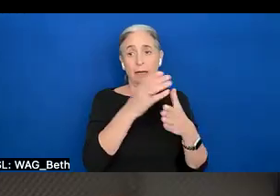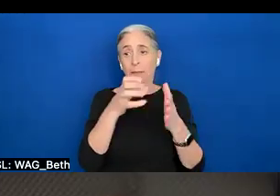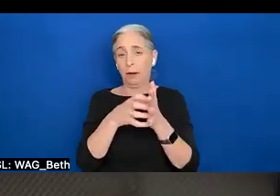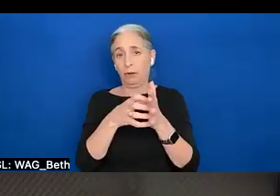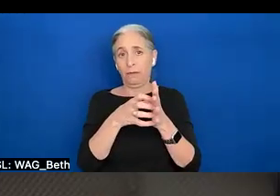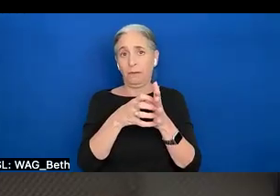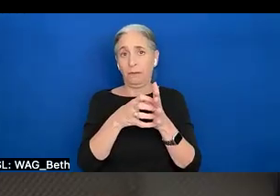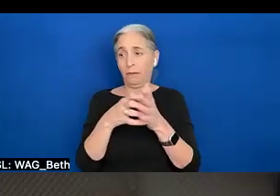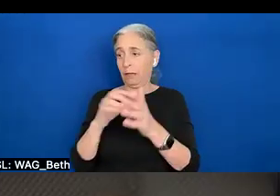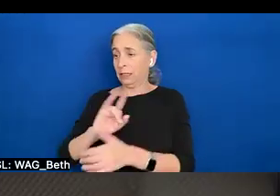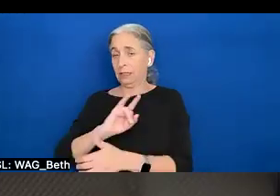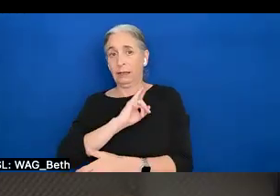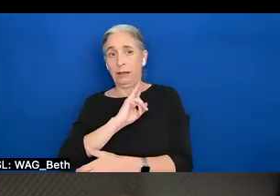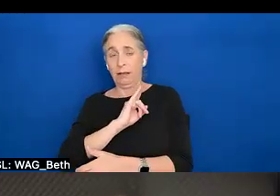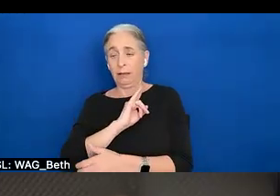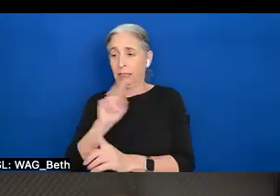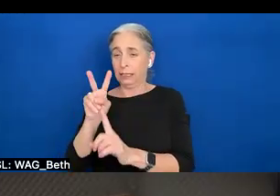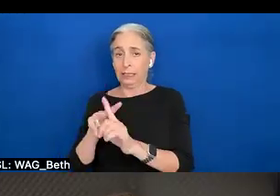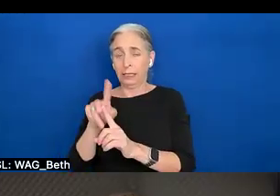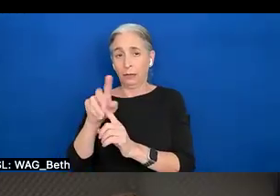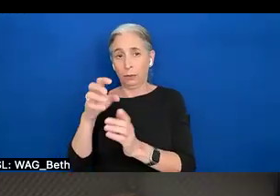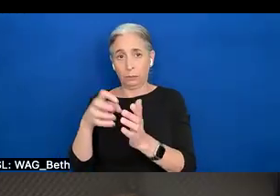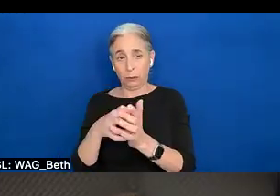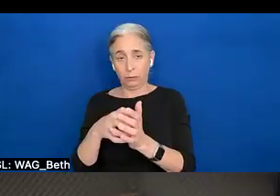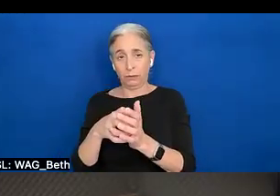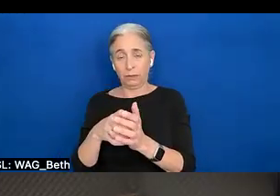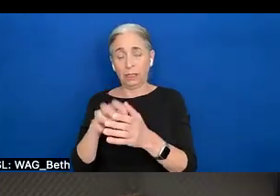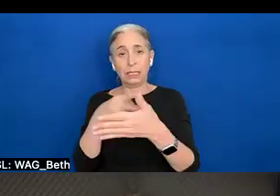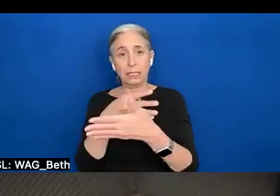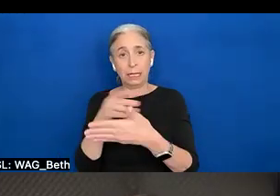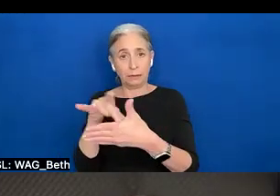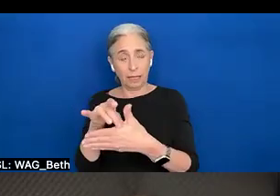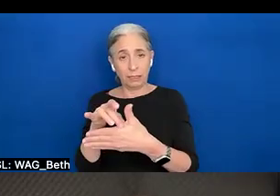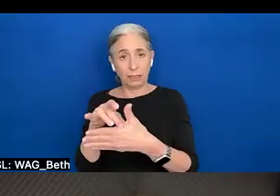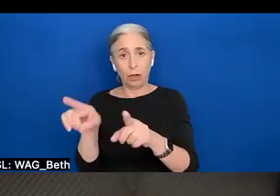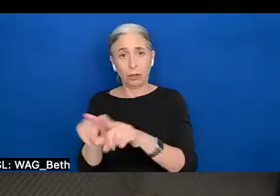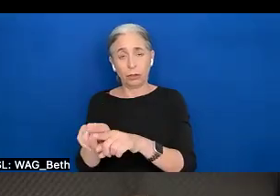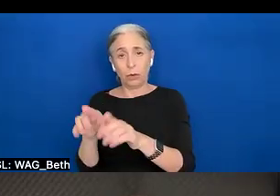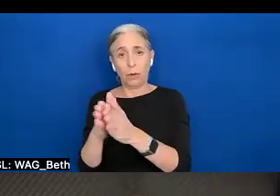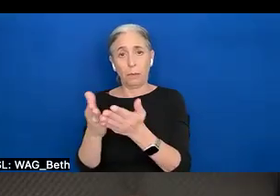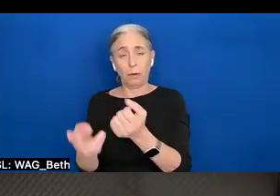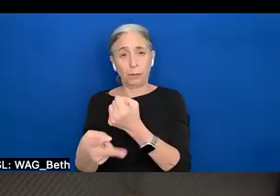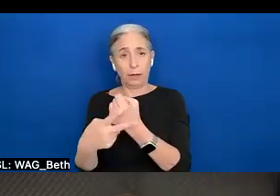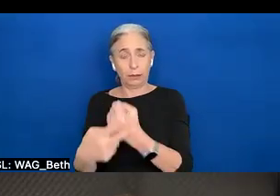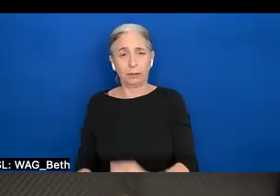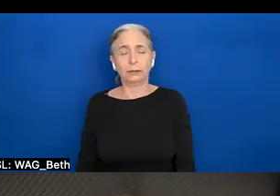assigned to those paragraph, table of contents, and bookmarks. They work all together.